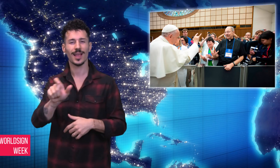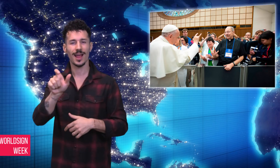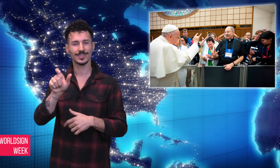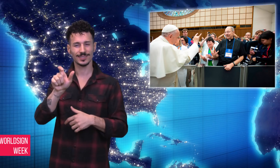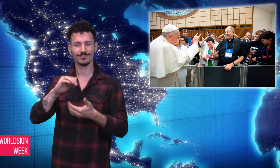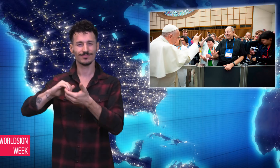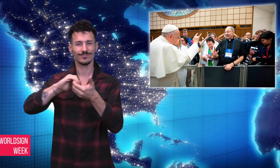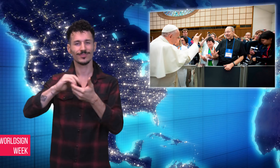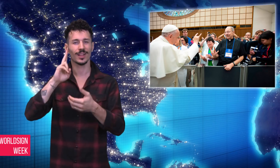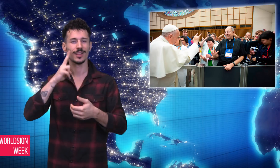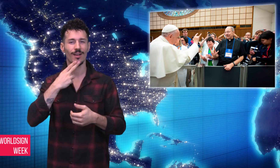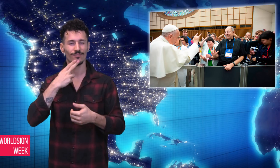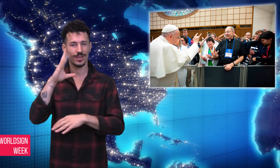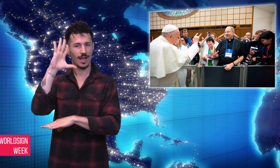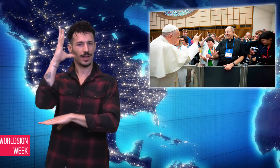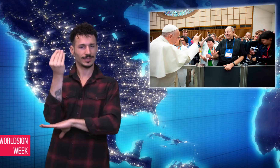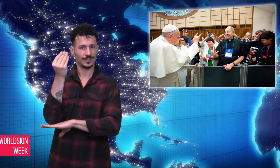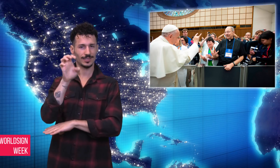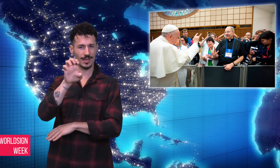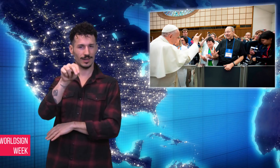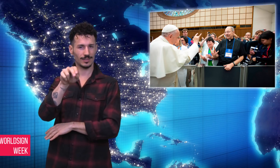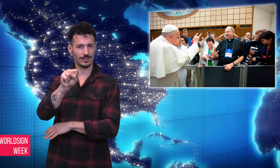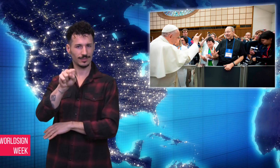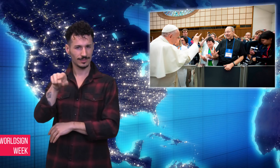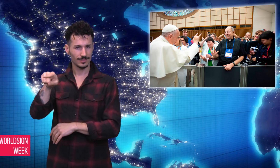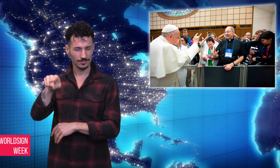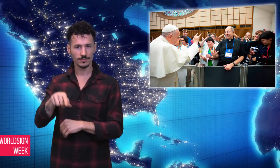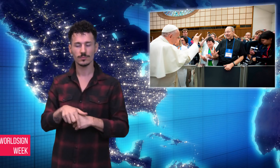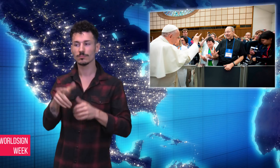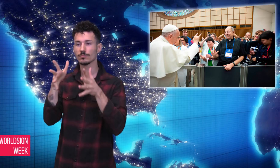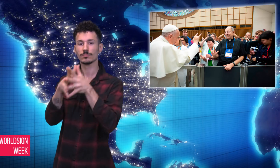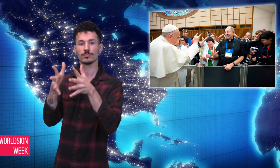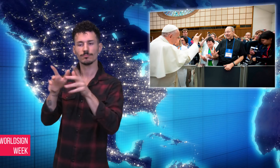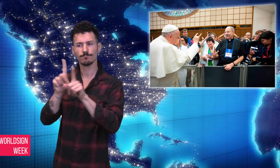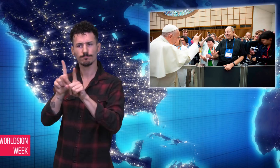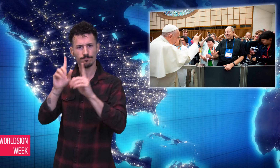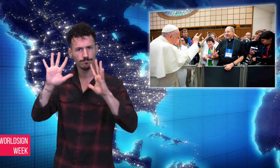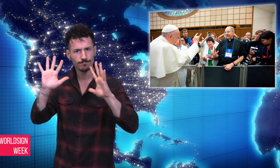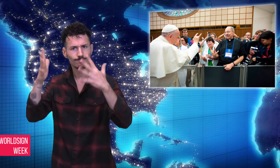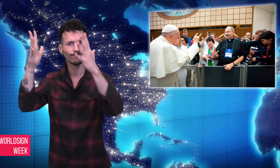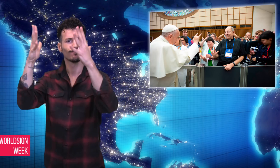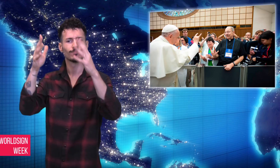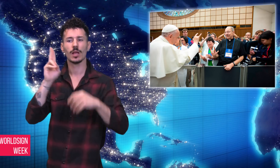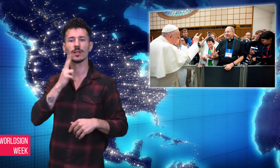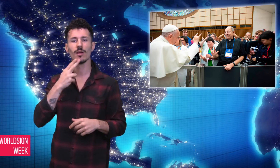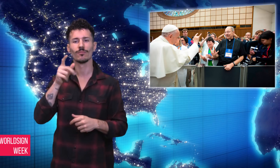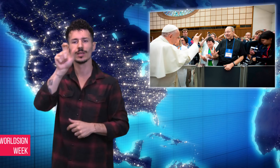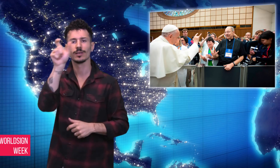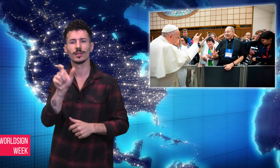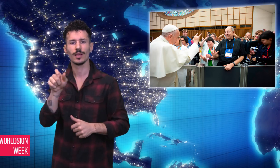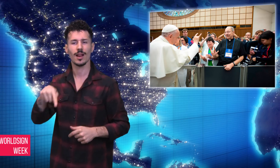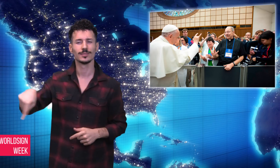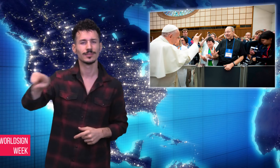National Agency for the Deaf. He applauded deaf Italians who are